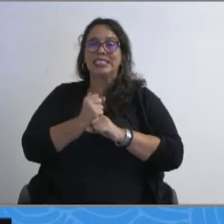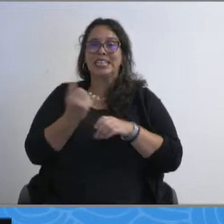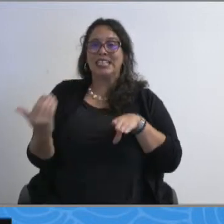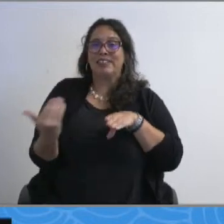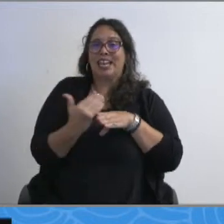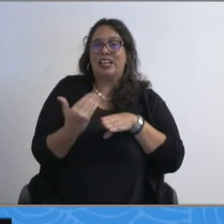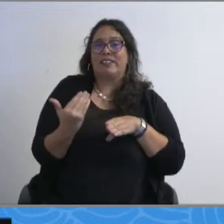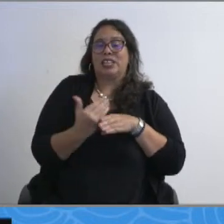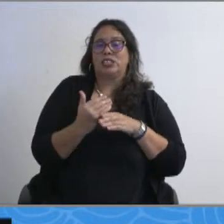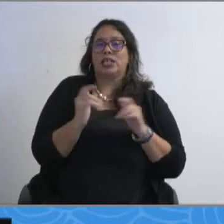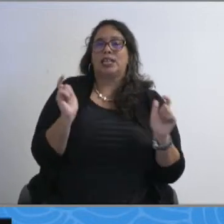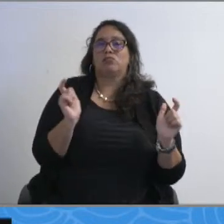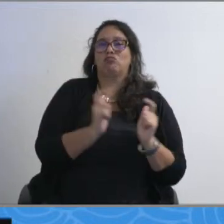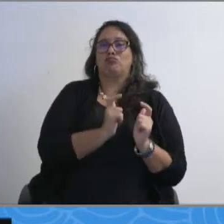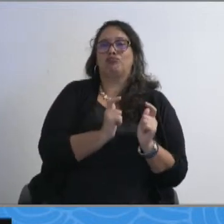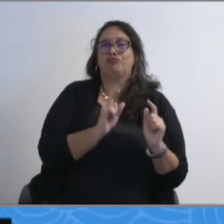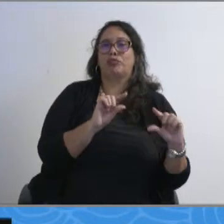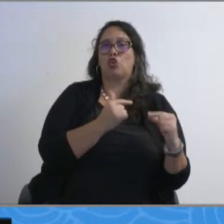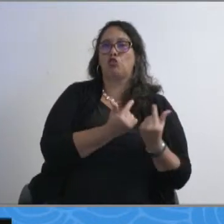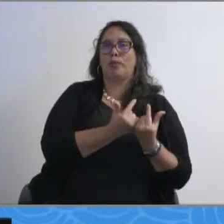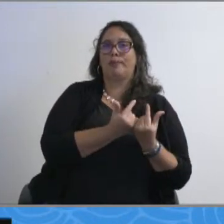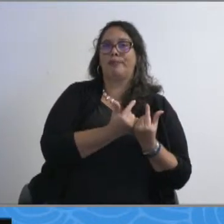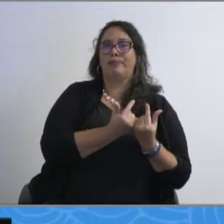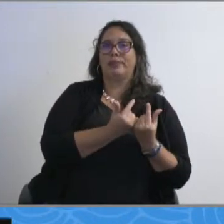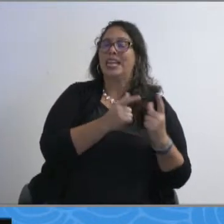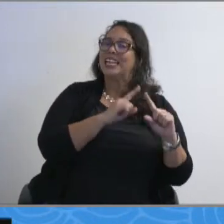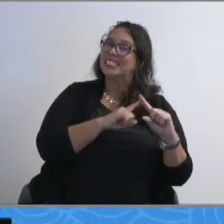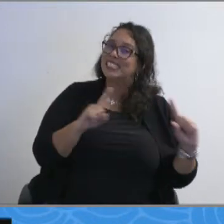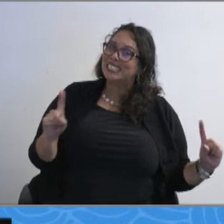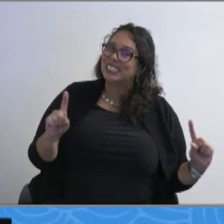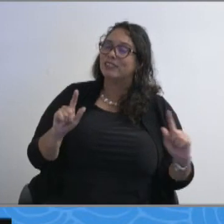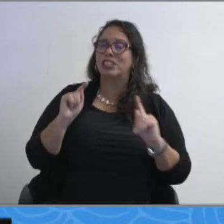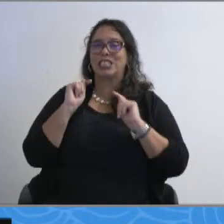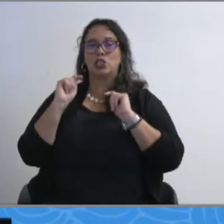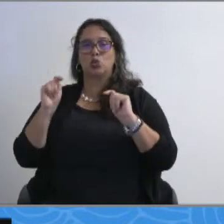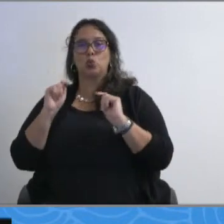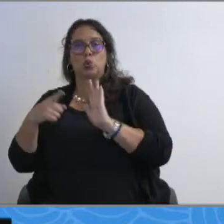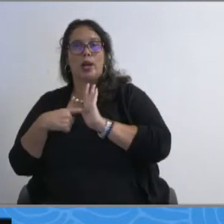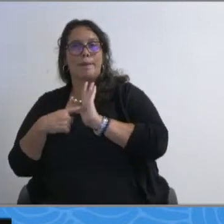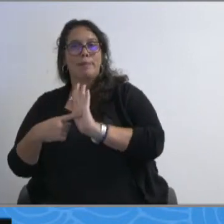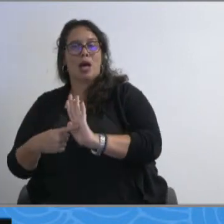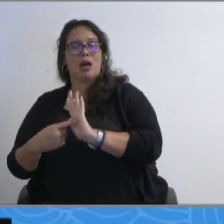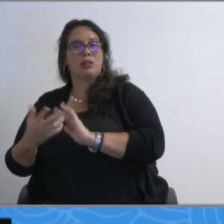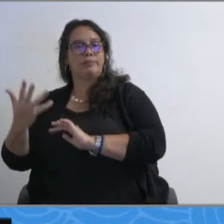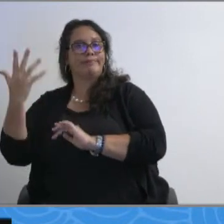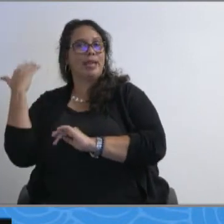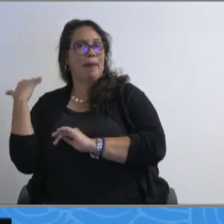in small groups. Very different than tutoring models that we've initiated in the past.